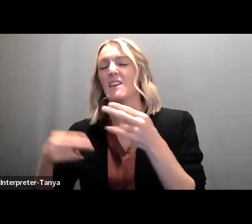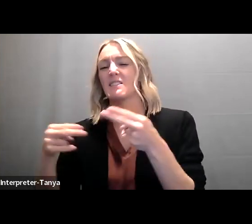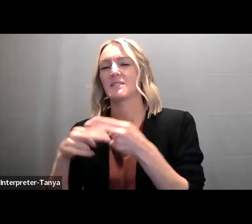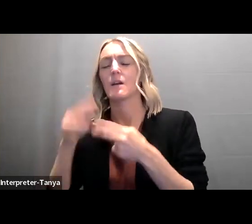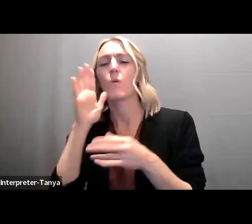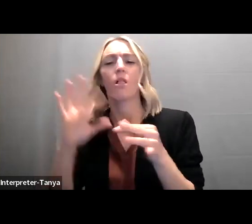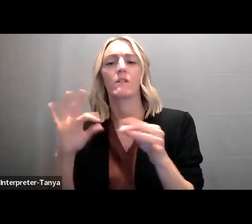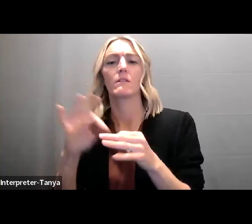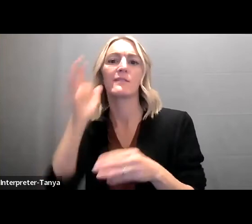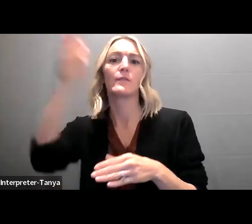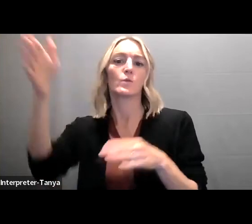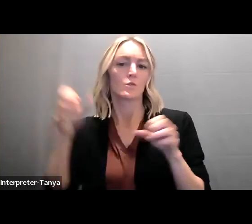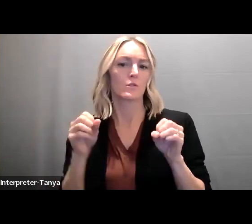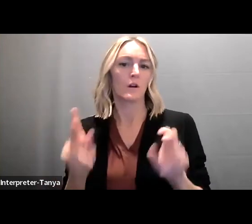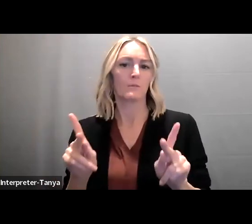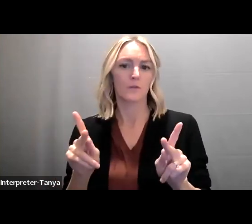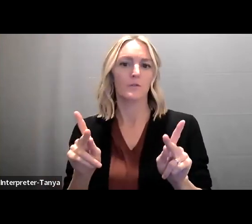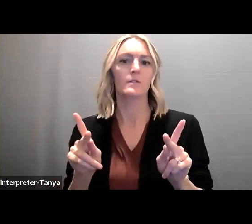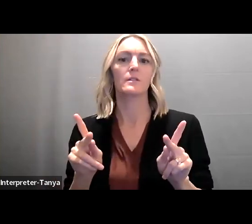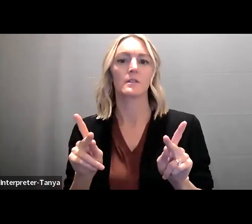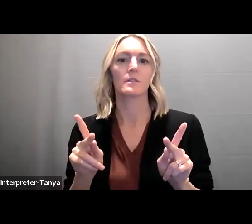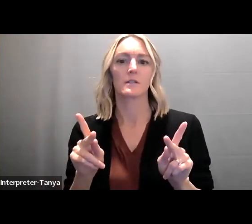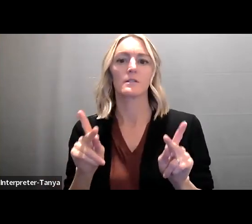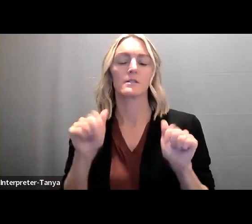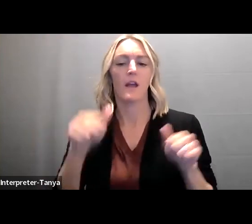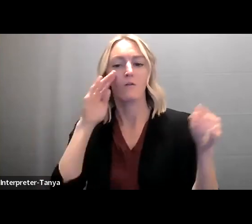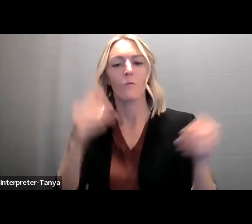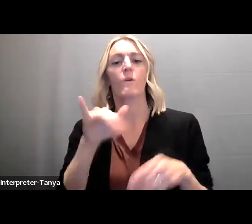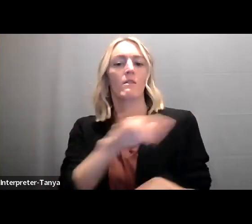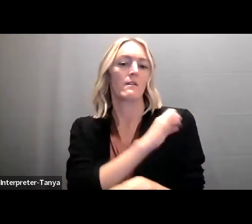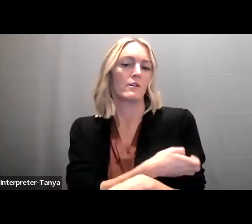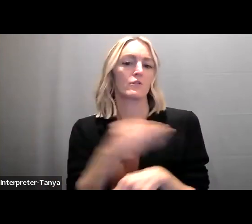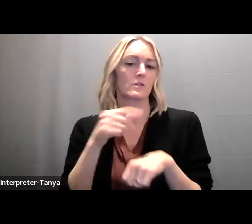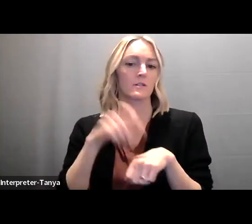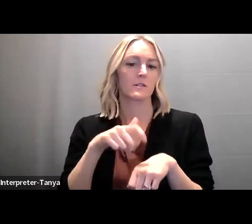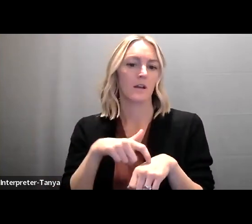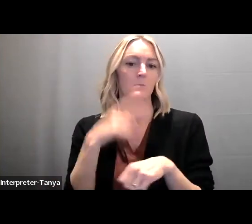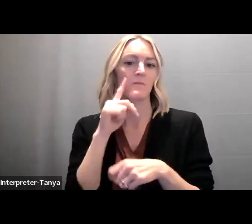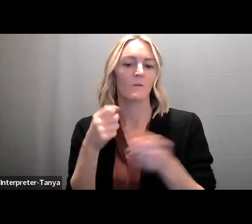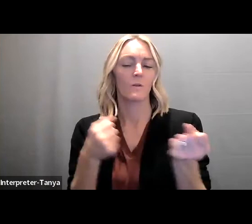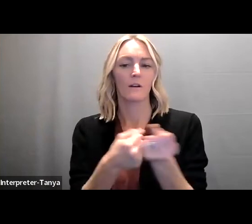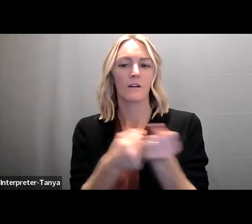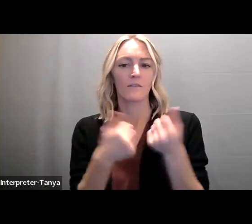opportunities and ways SILCK can focus energy and time when it comes to advocacy efforts